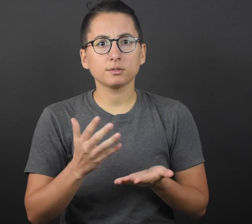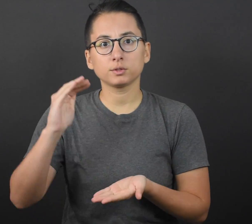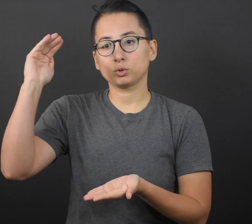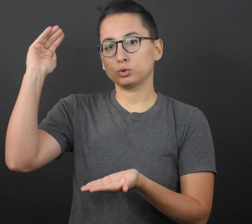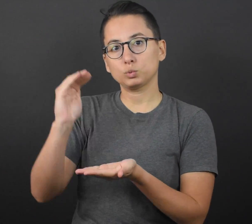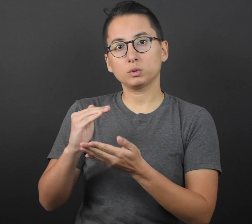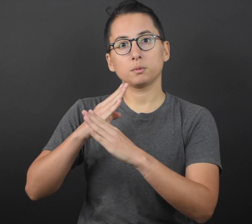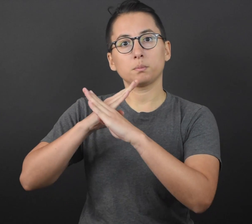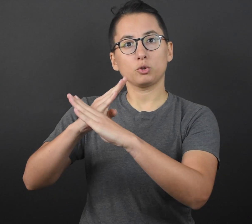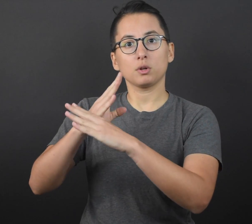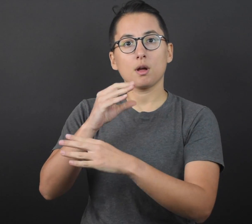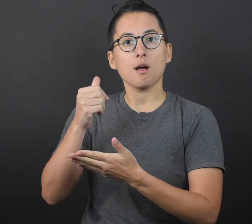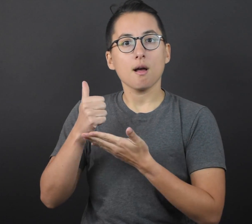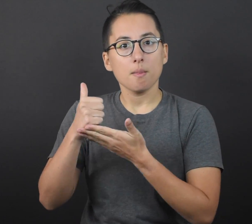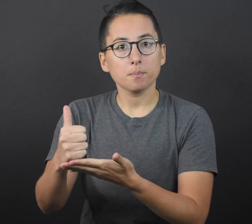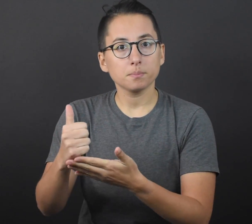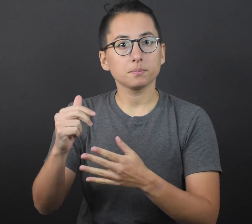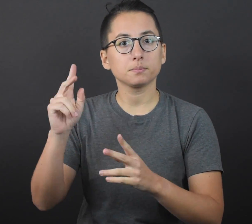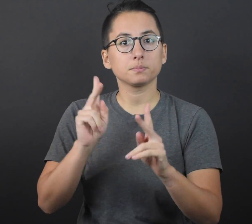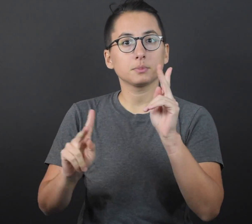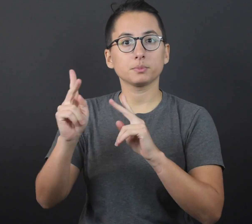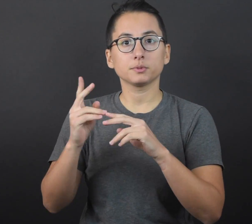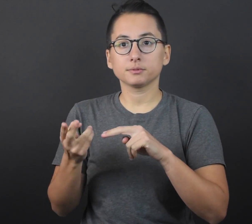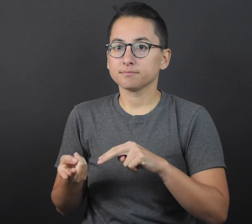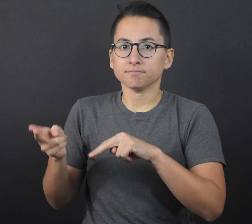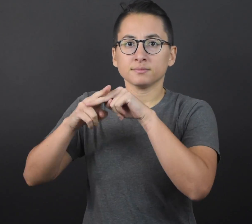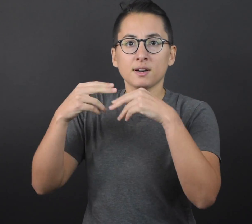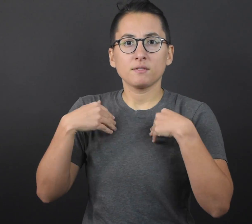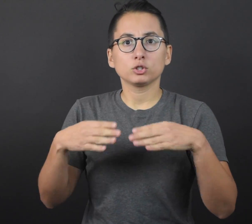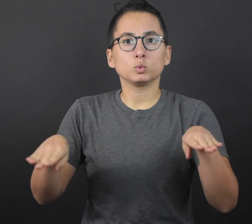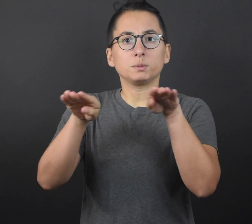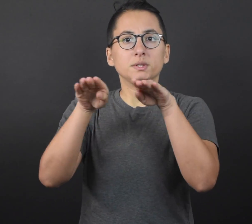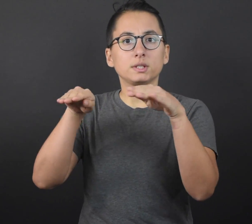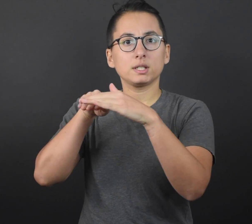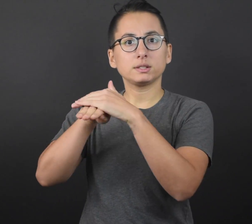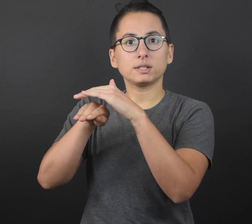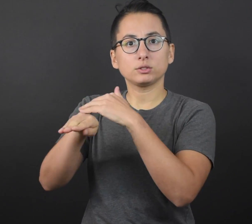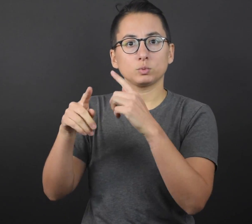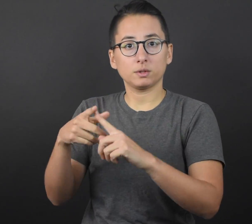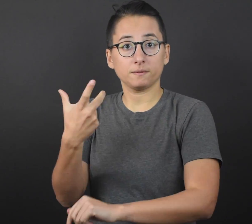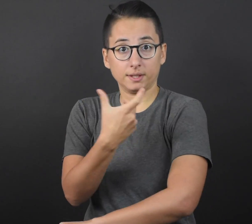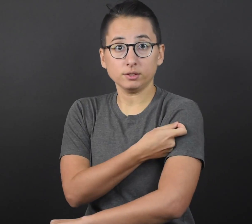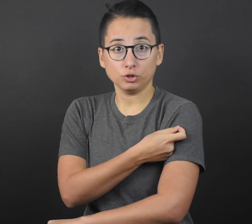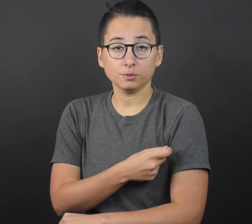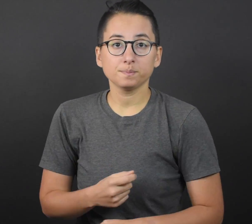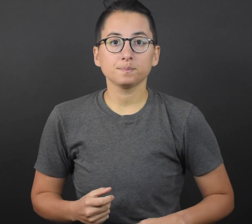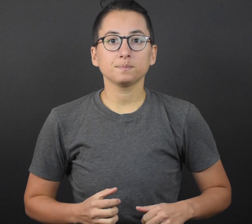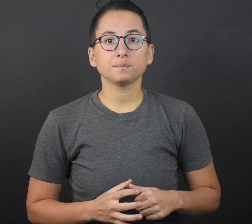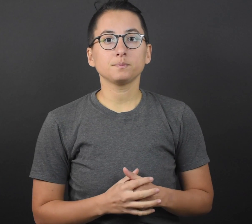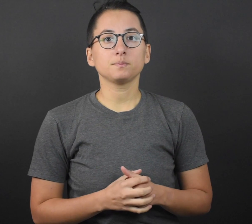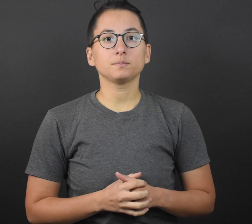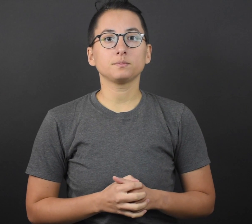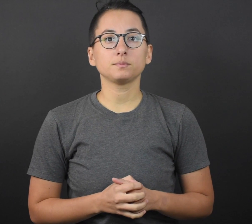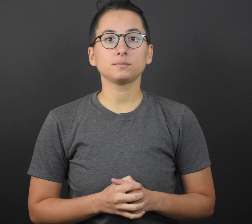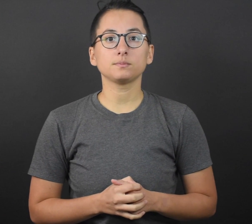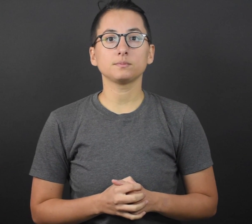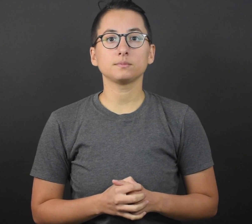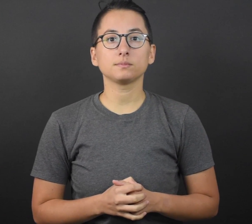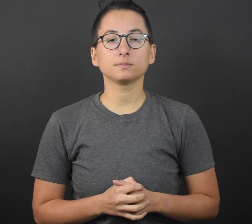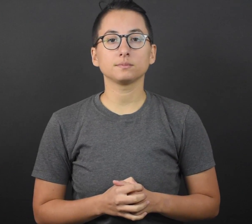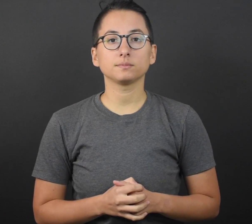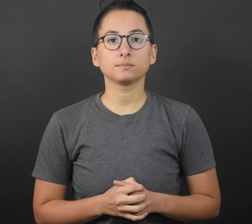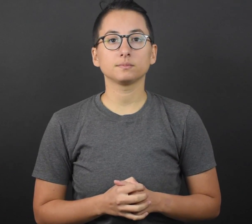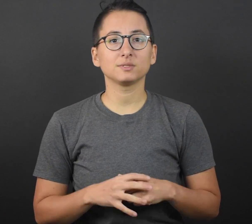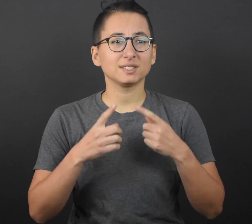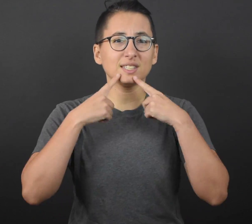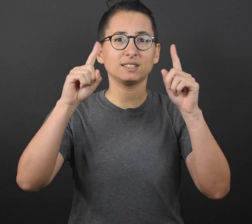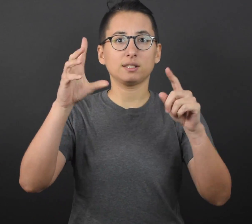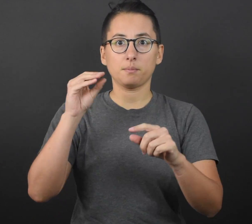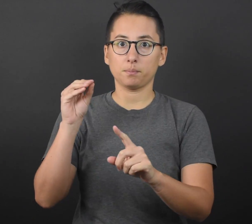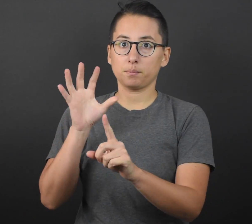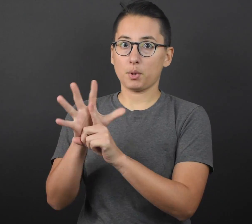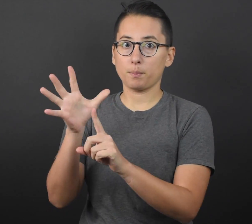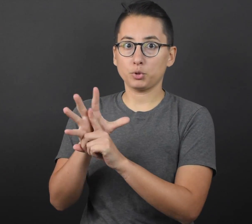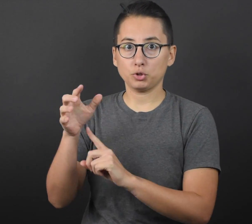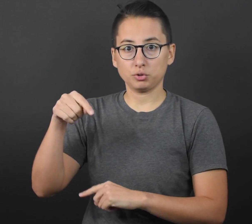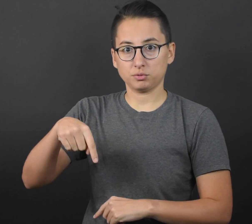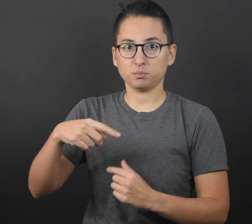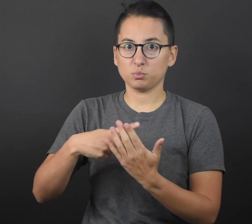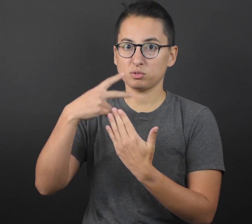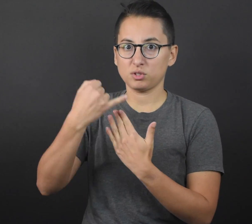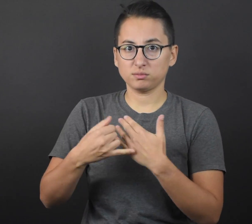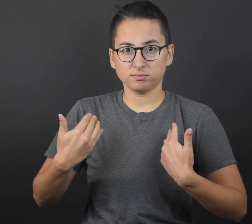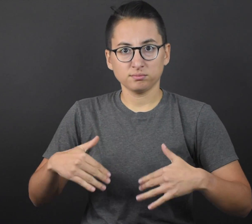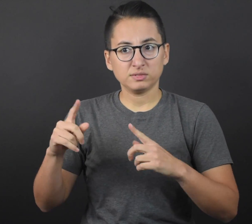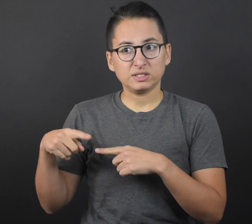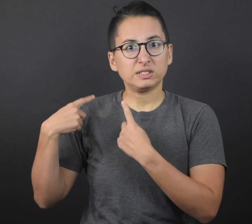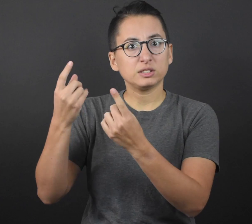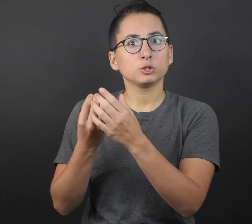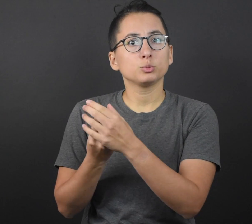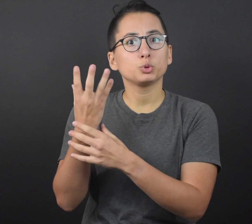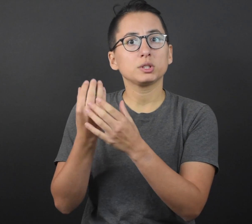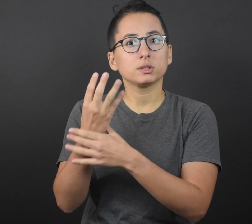equitable access to vaccination. The success and popularity of the units over the spring and summer